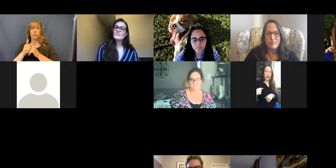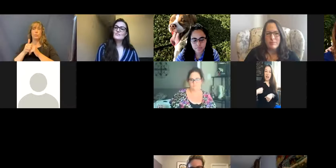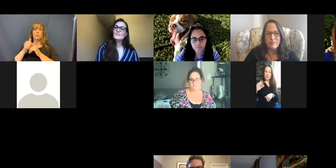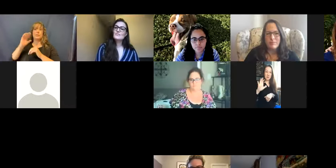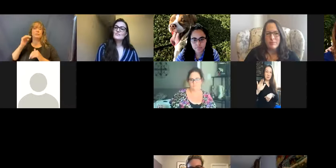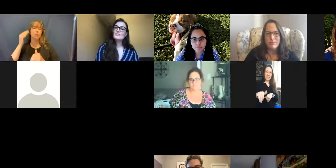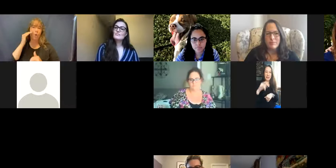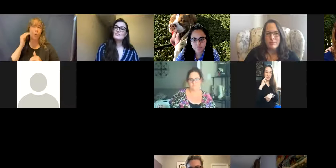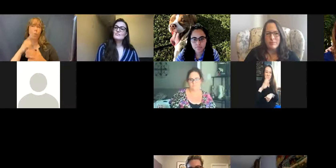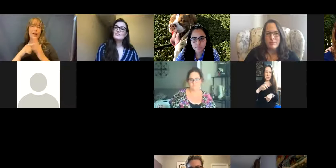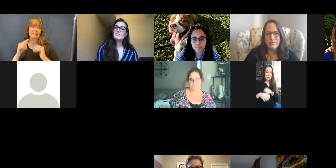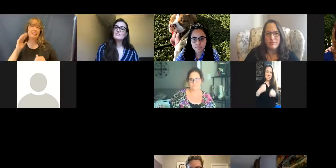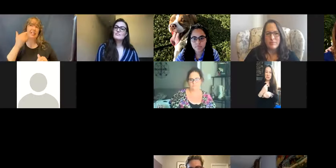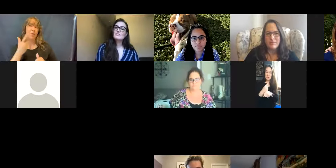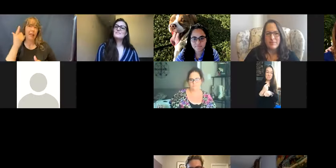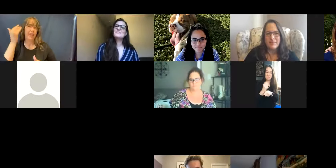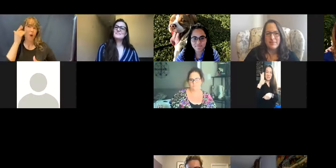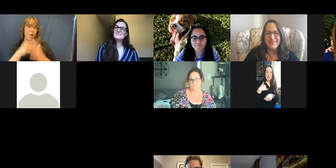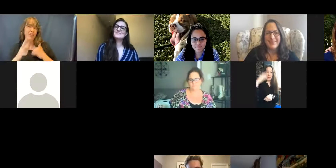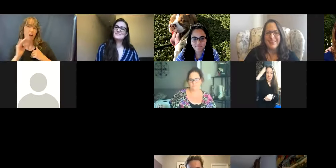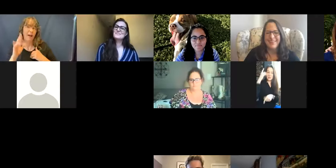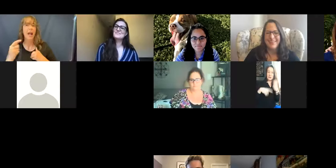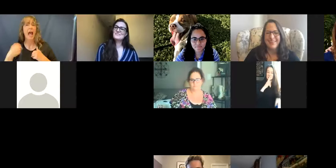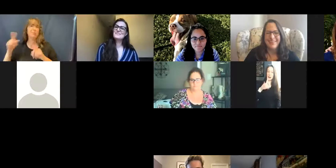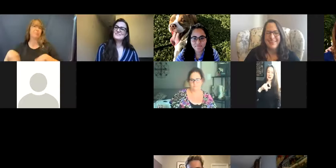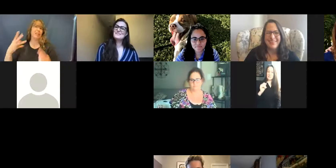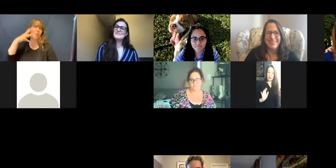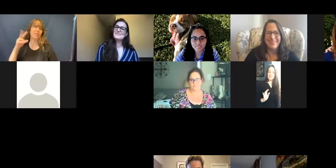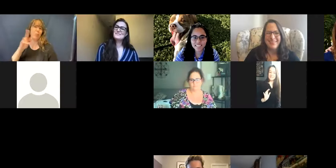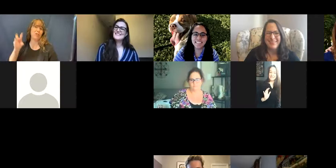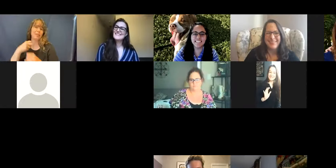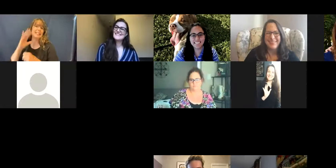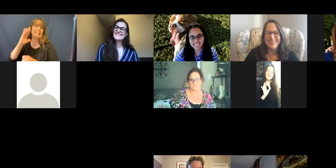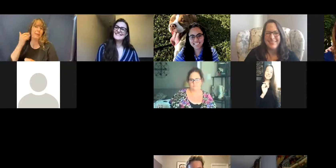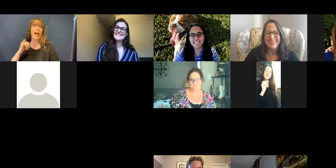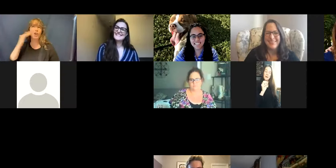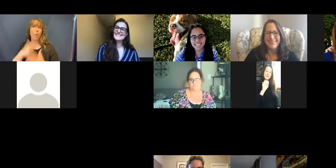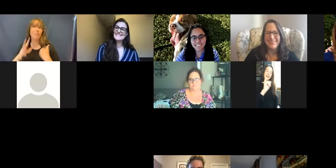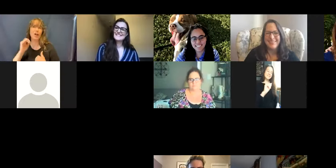I had been doing that for 22 years, seeming like I knew what I was talking about. So that's